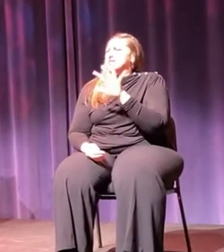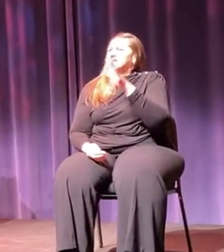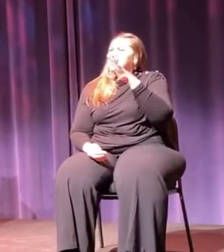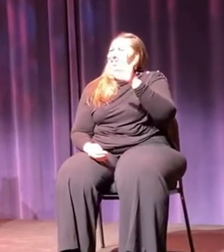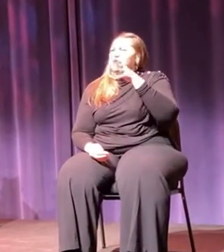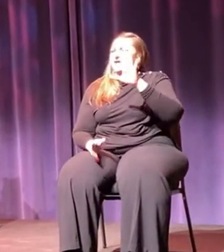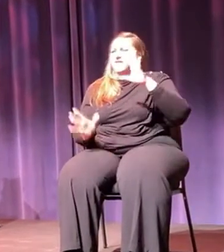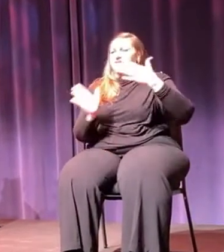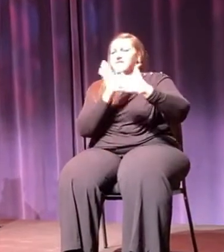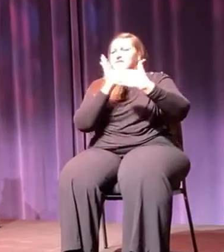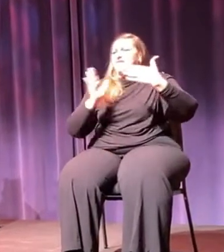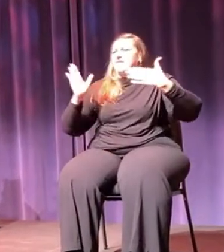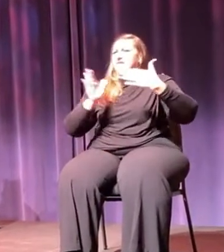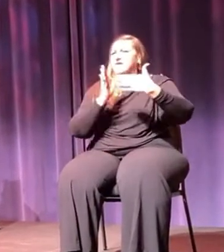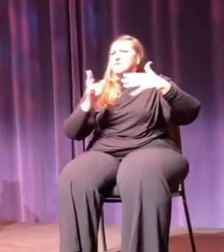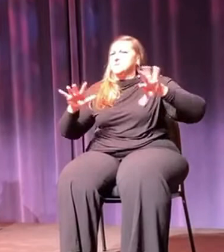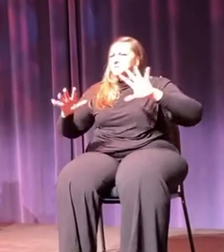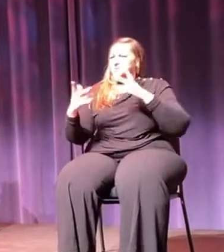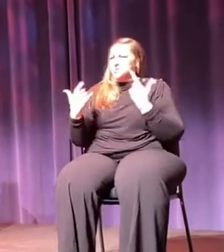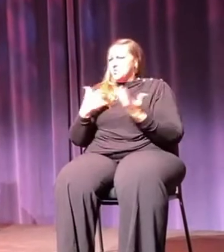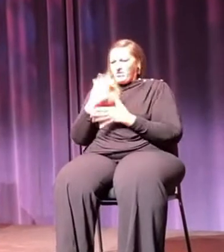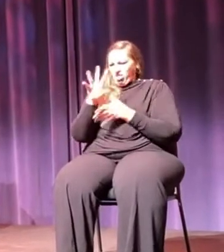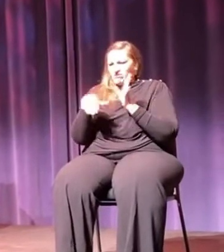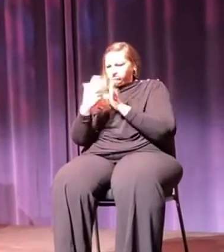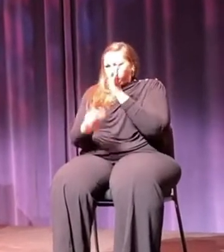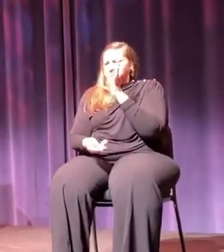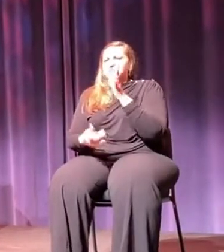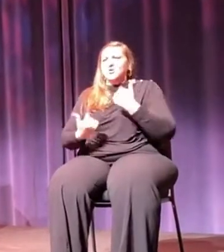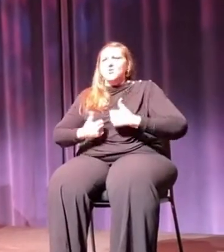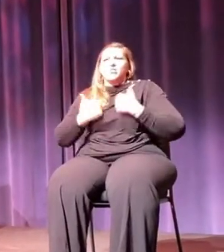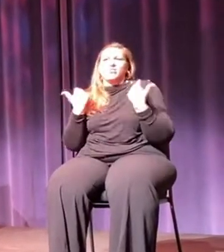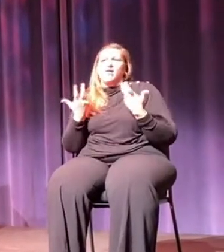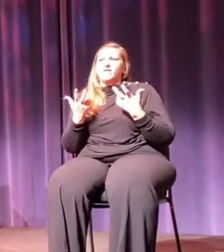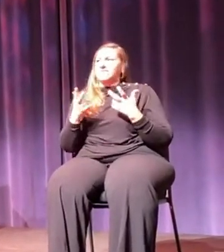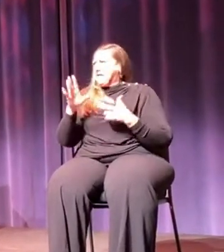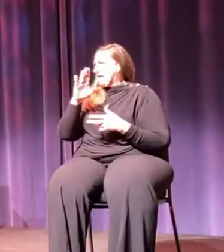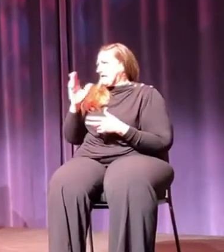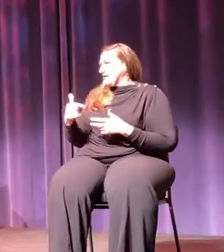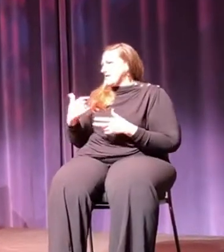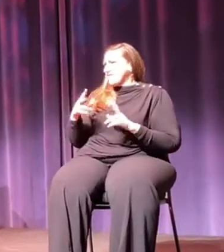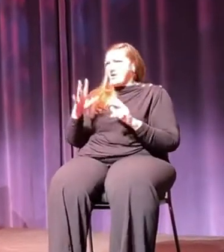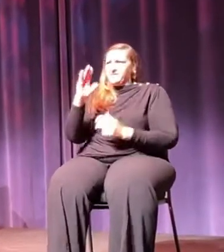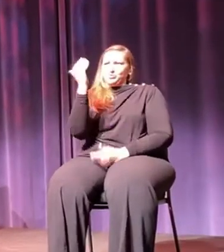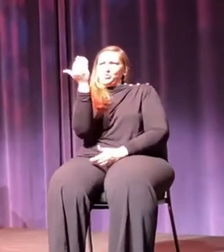In a false vacuum you can live your whole life and never even have to look at yourself.